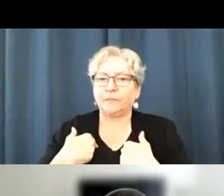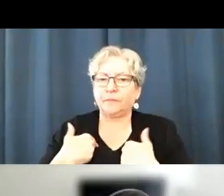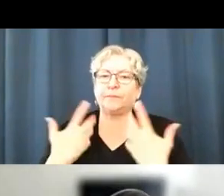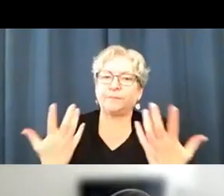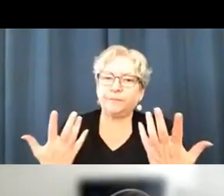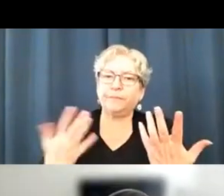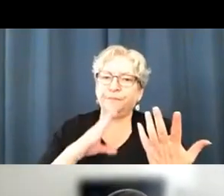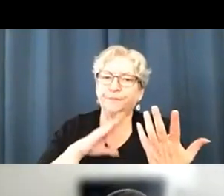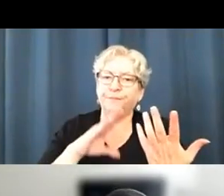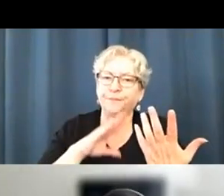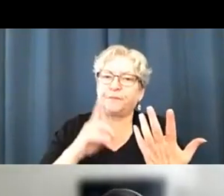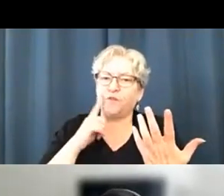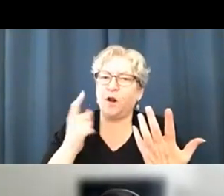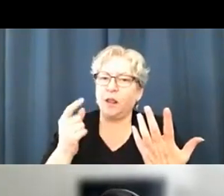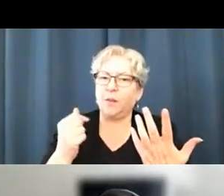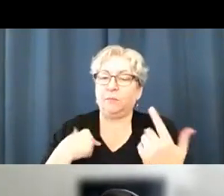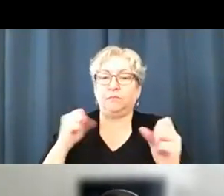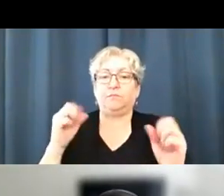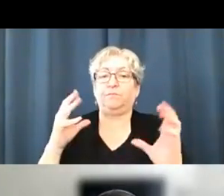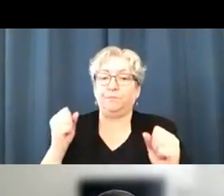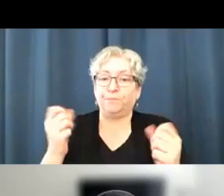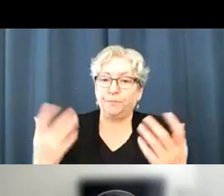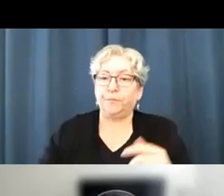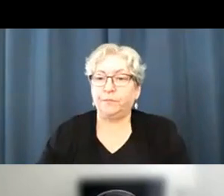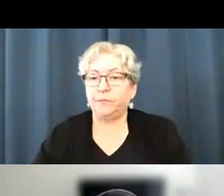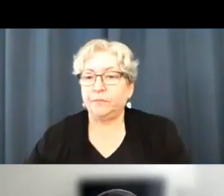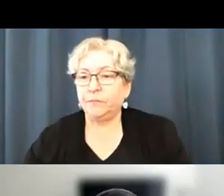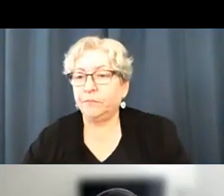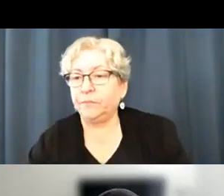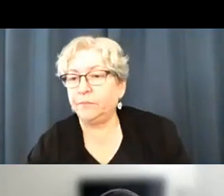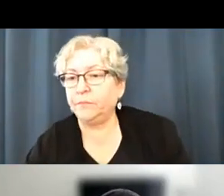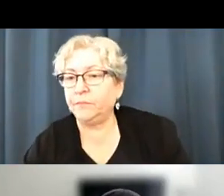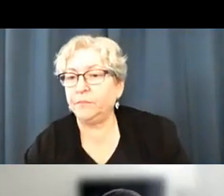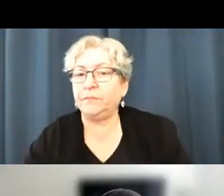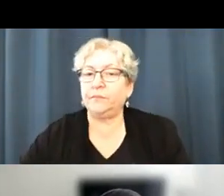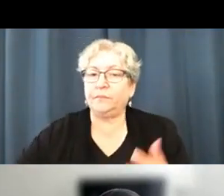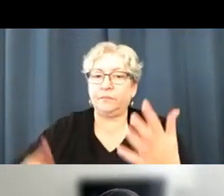It took me a surprise. So, on this next slide, there's a video.